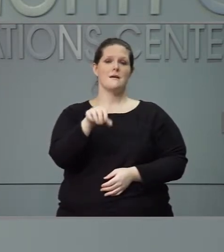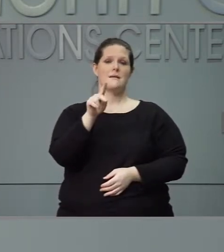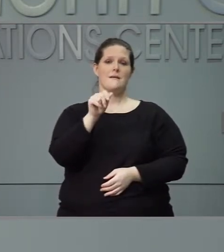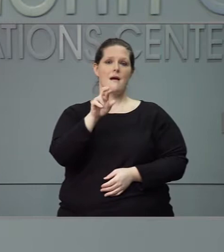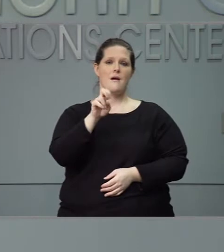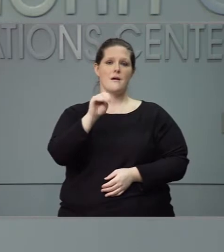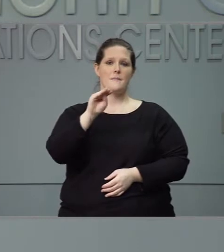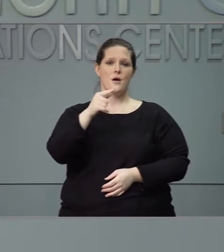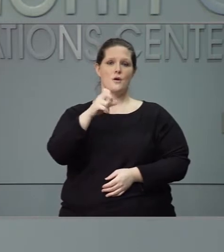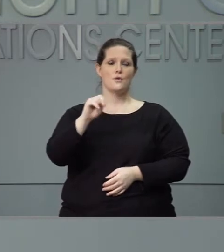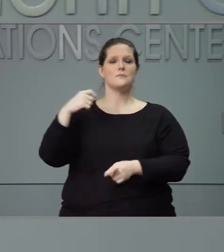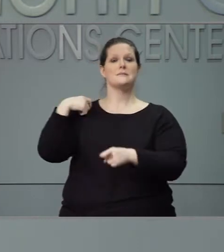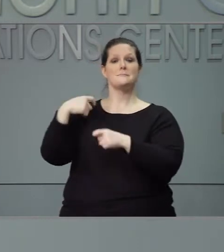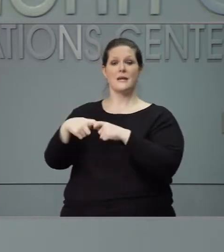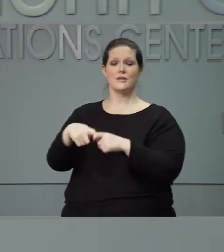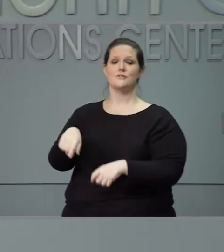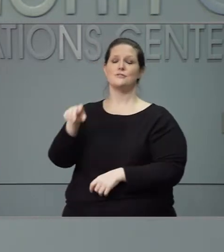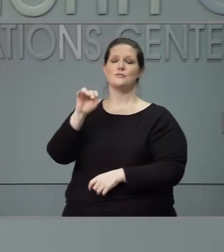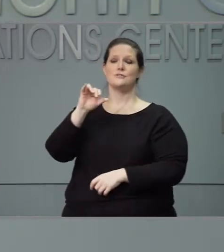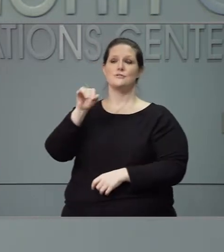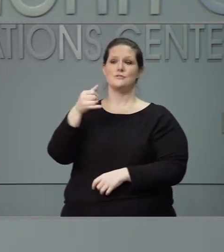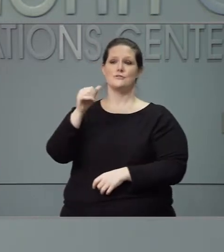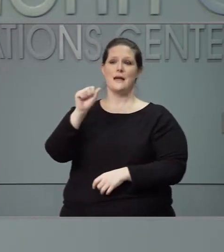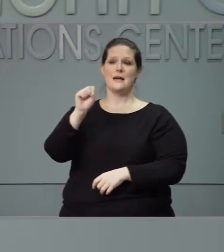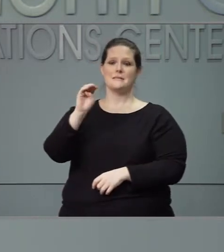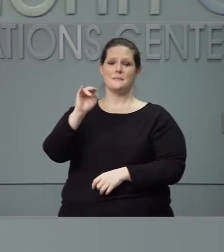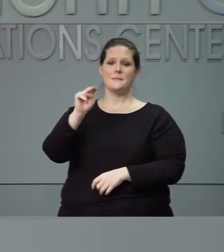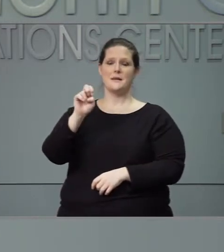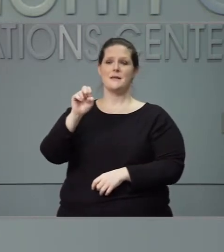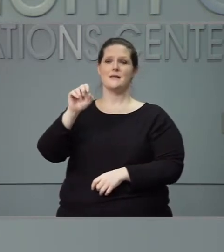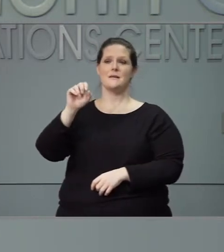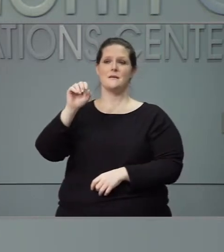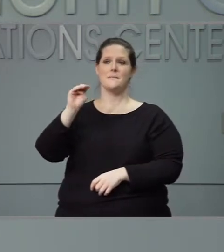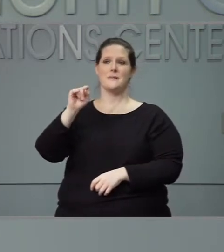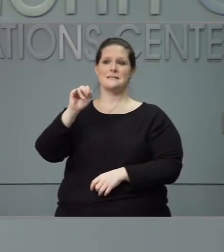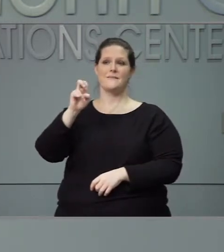DEL SEÑOR COOPER. Gov. Cooper: BUENO, USTED ESTÁ HABLANDO DE PROTEGER A LOS